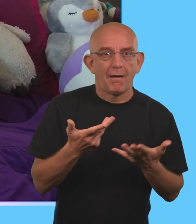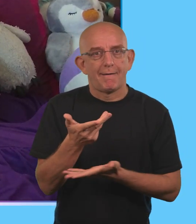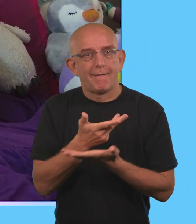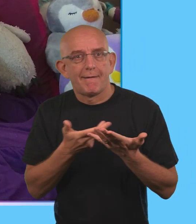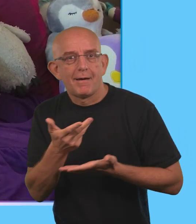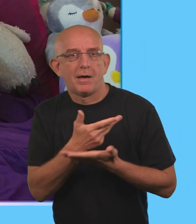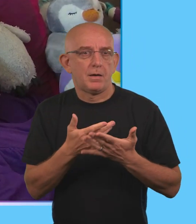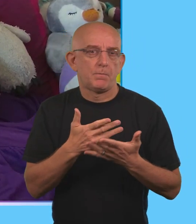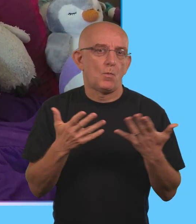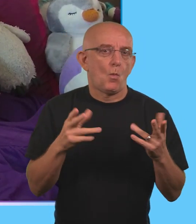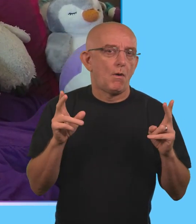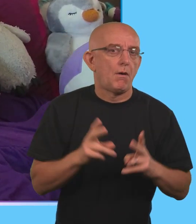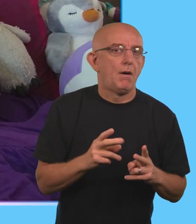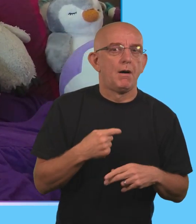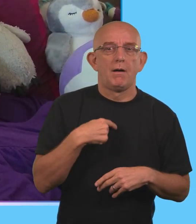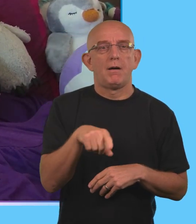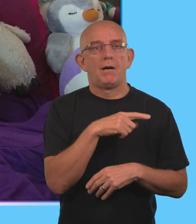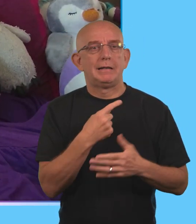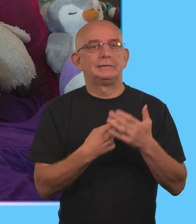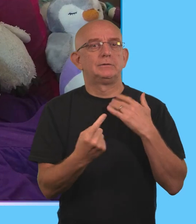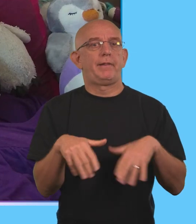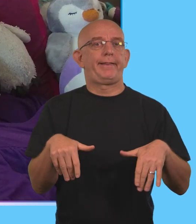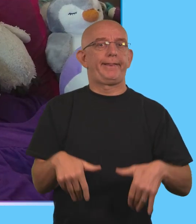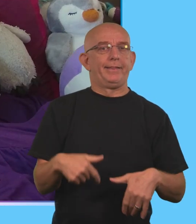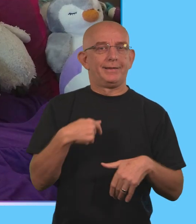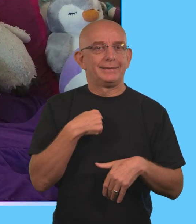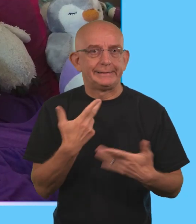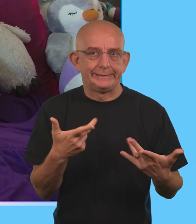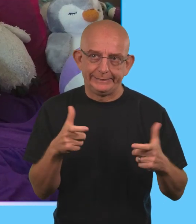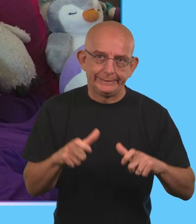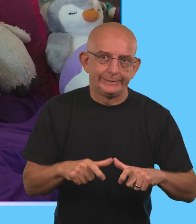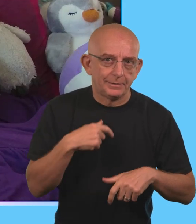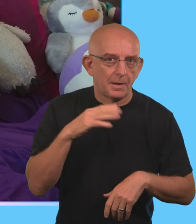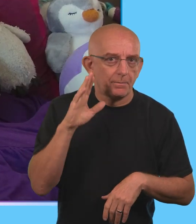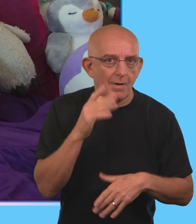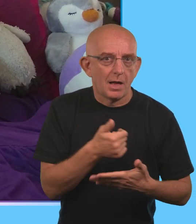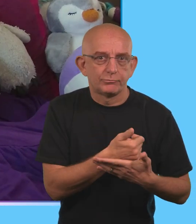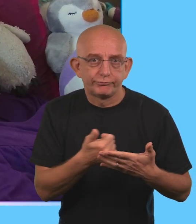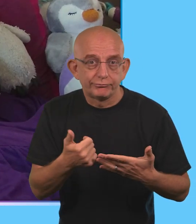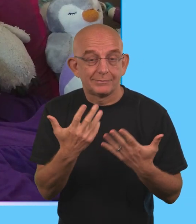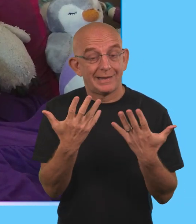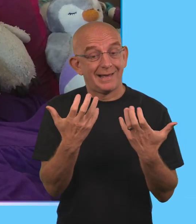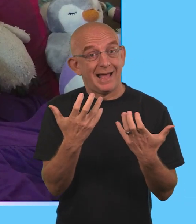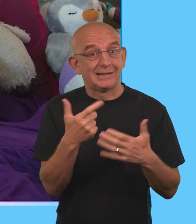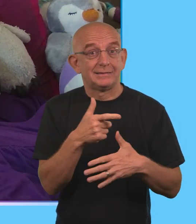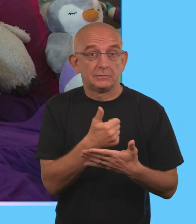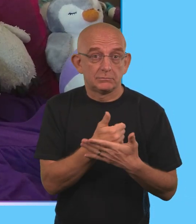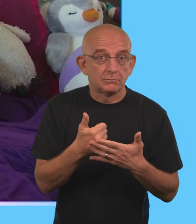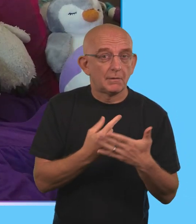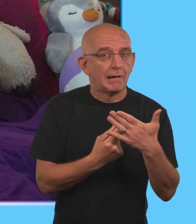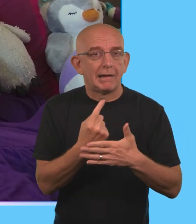talk about with others, making me less isolated despite living mostly in bed. My hands don't always work all that well,